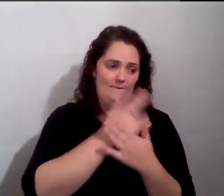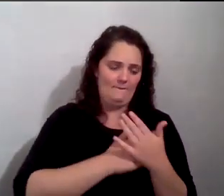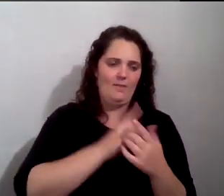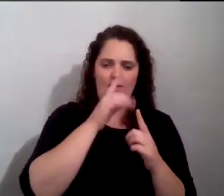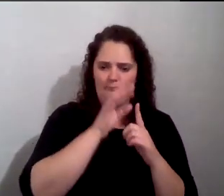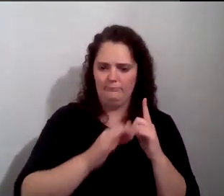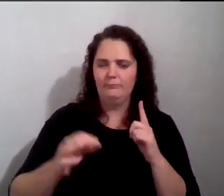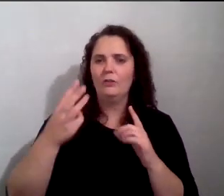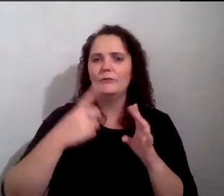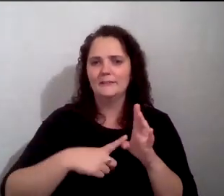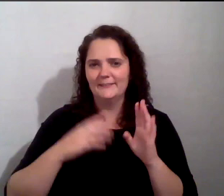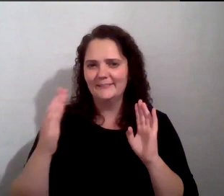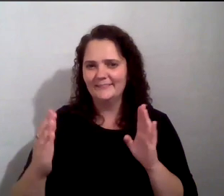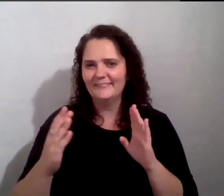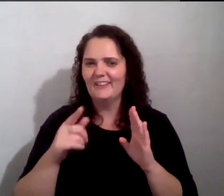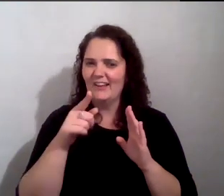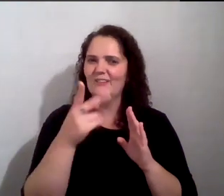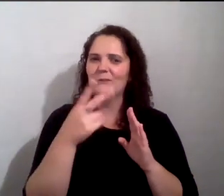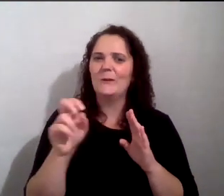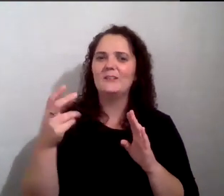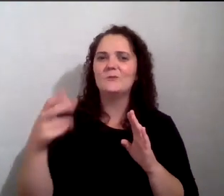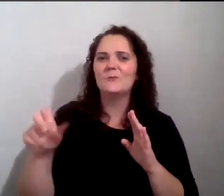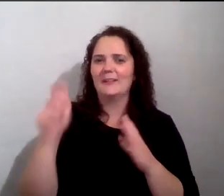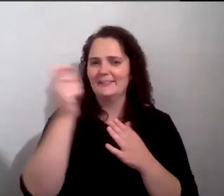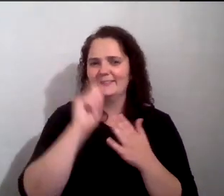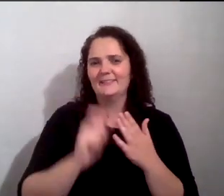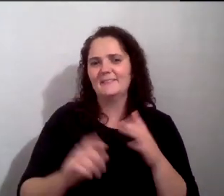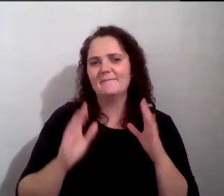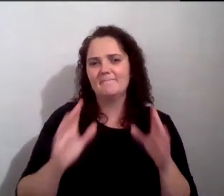and this one's called There goes the floor (self-portrait